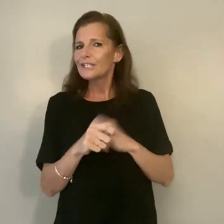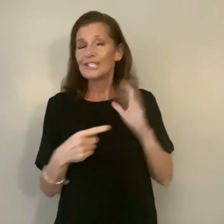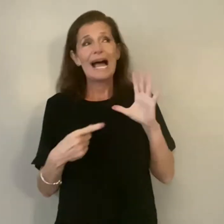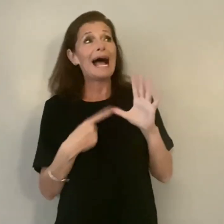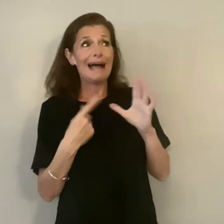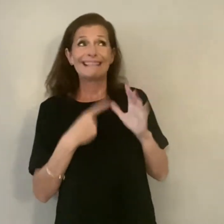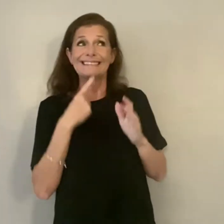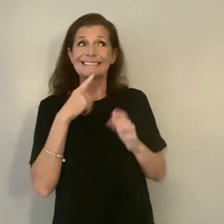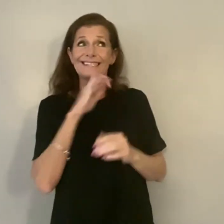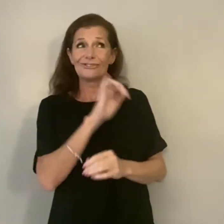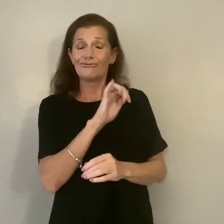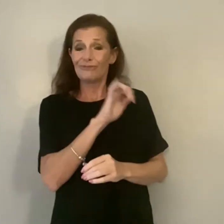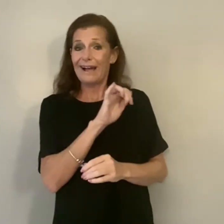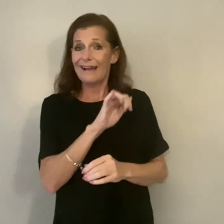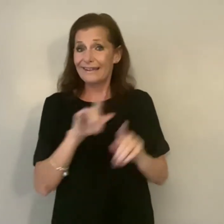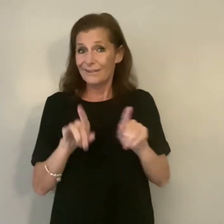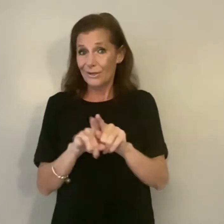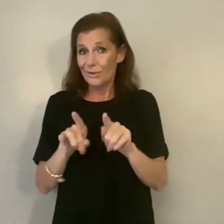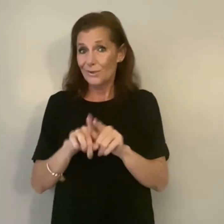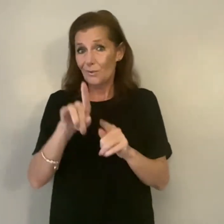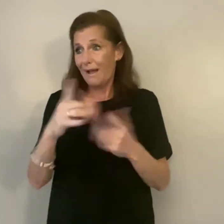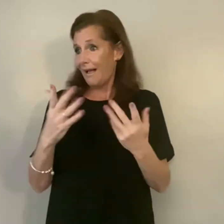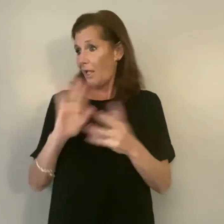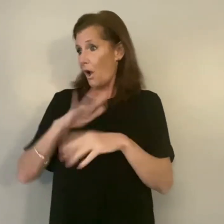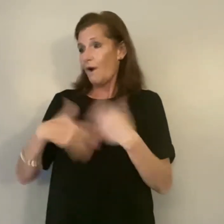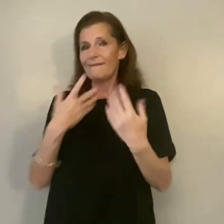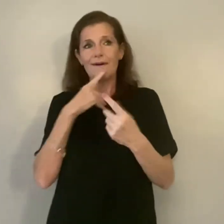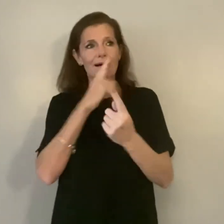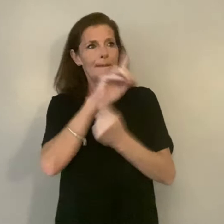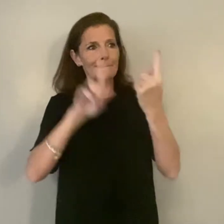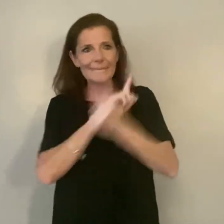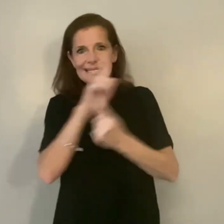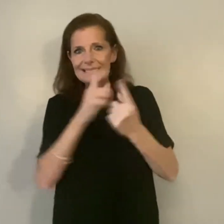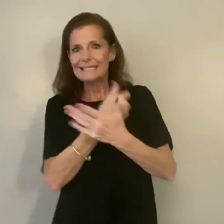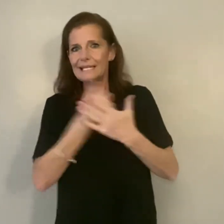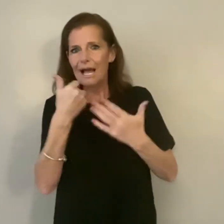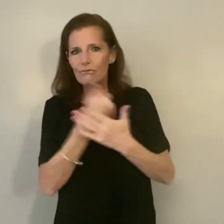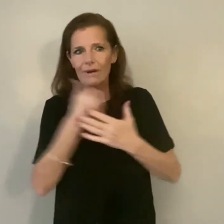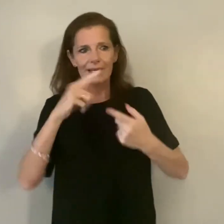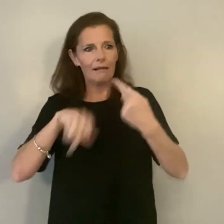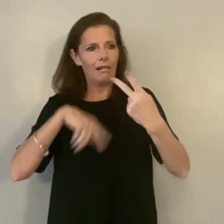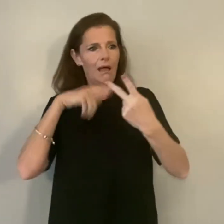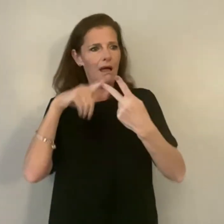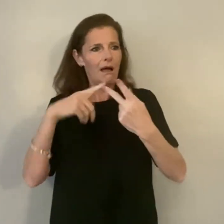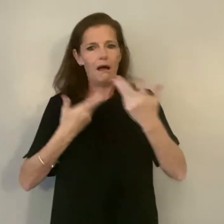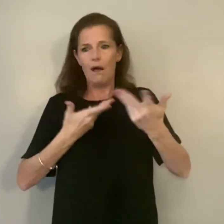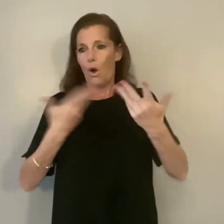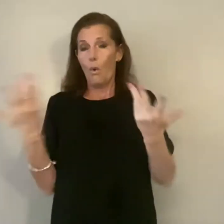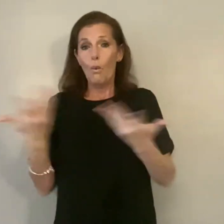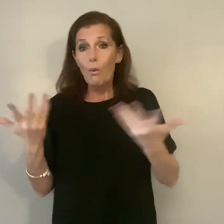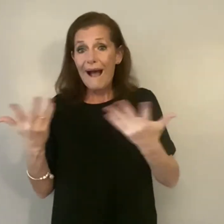Yeah I mean, it has huge practical implications as well, doesn't it? Just in terms of how often people are meeting, how they're having those conversations,